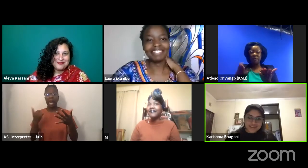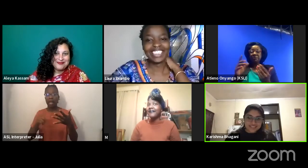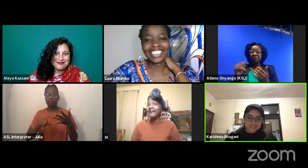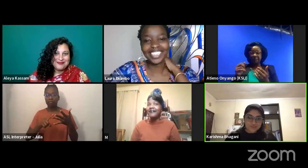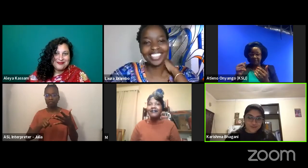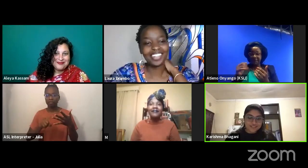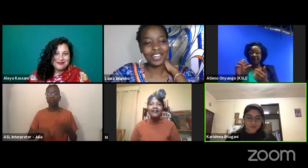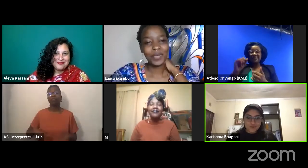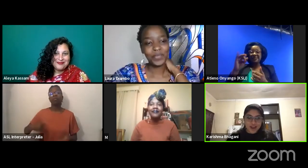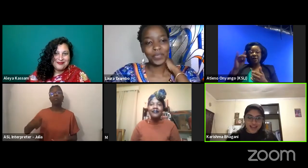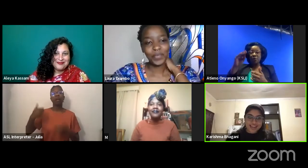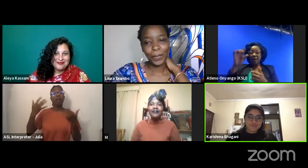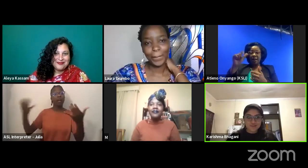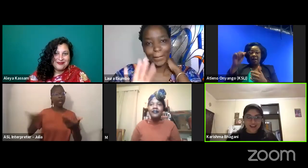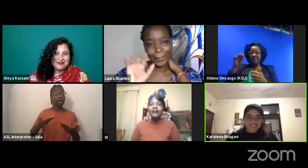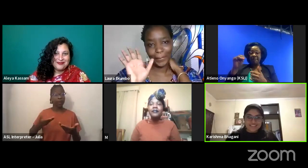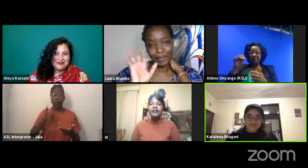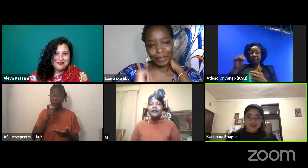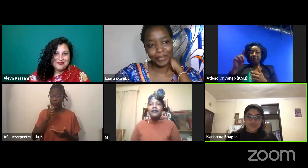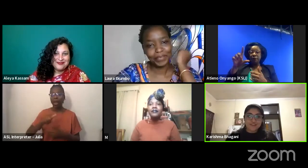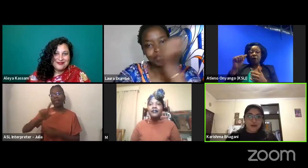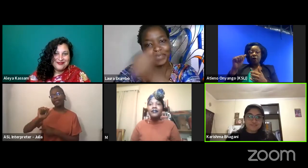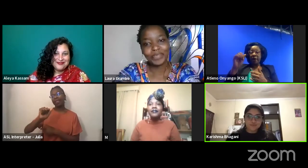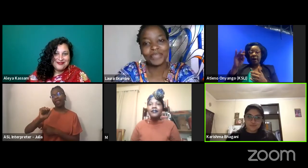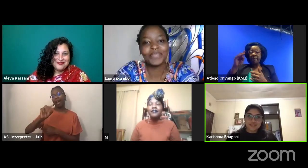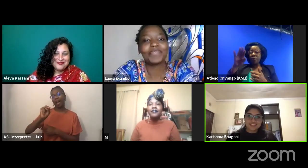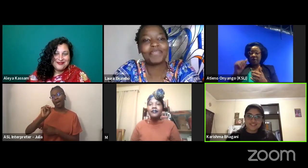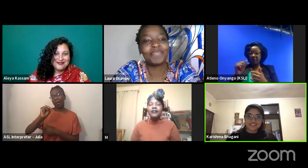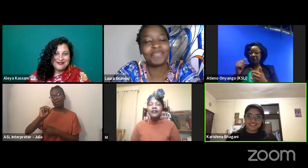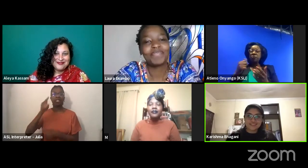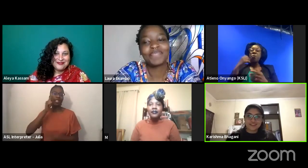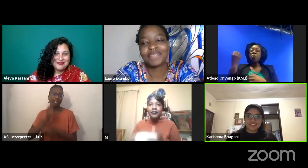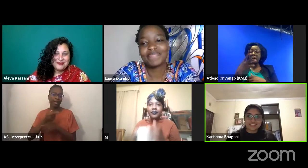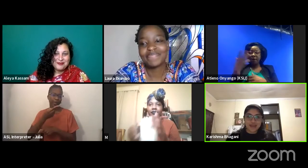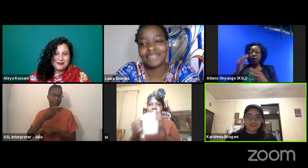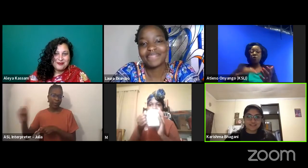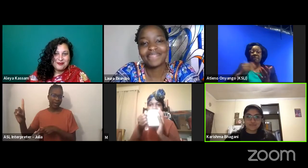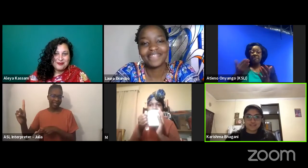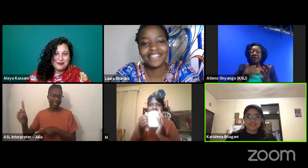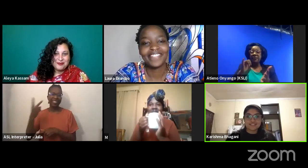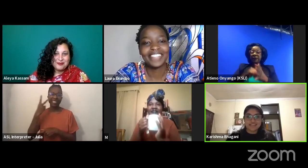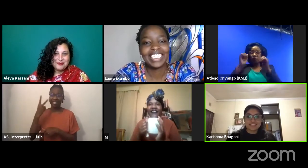LAM stands for Laura, Aleya, Moraa, who are three wonderful women that you can see on this panel with us today.